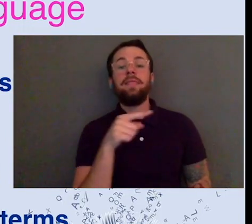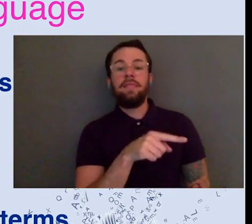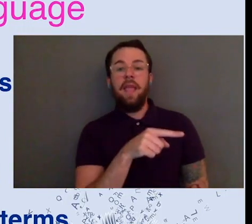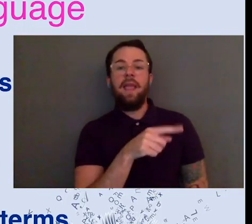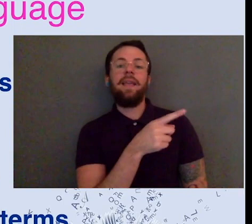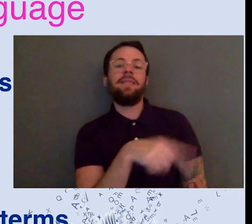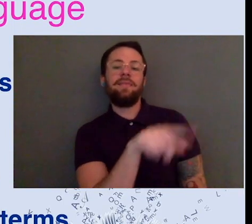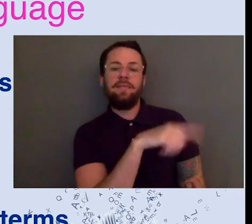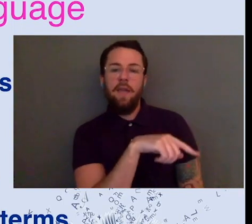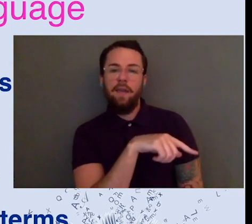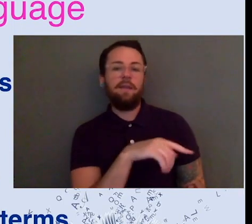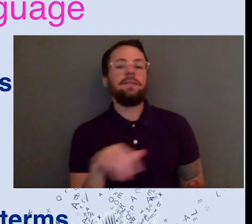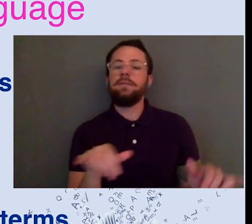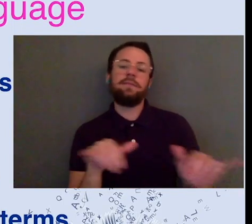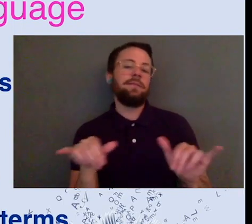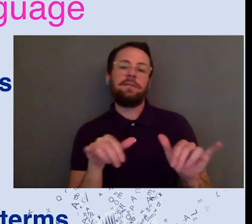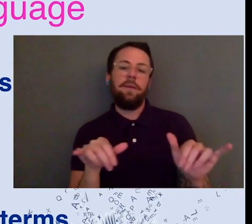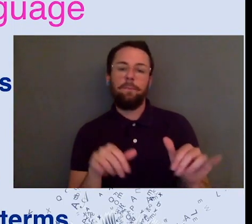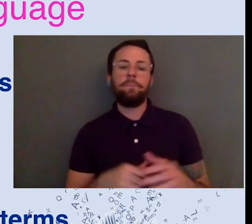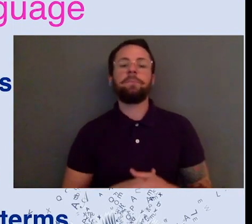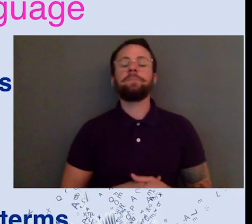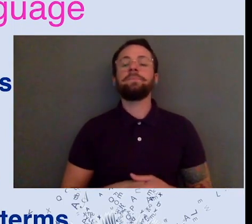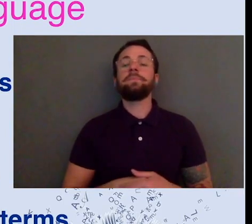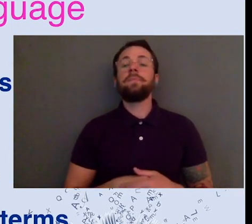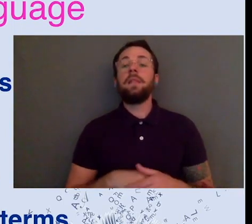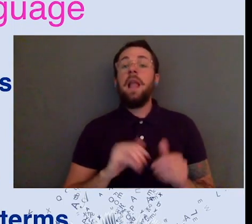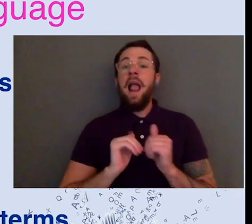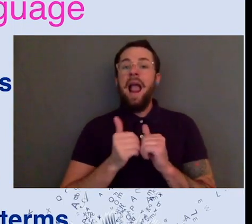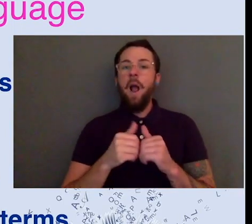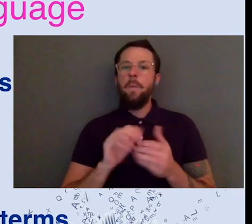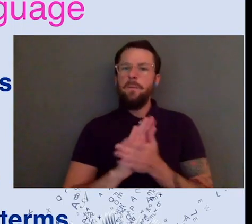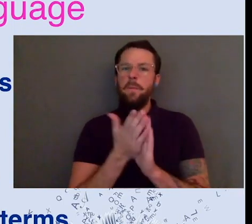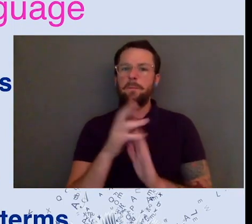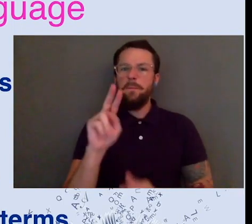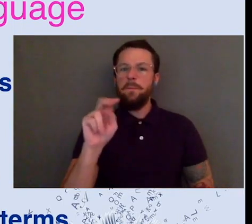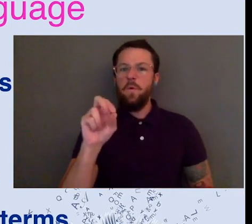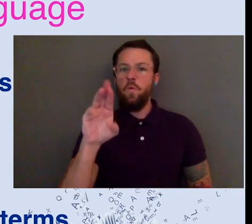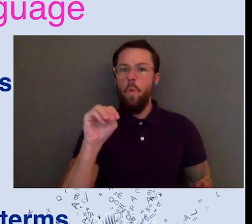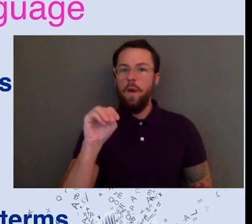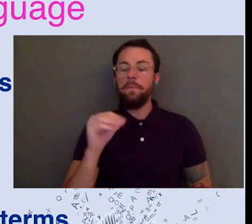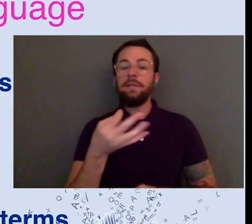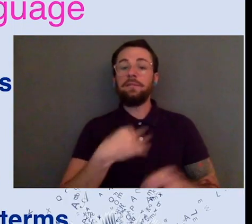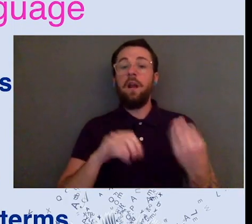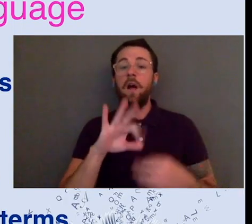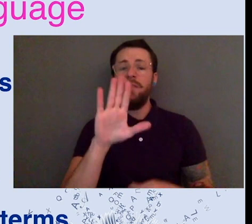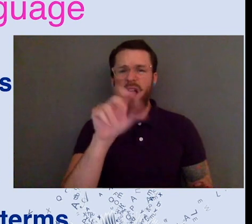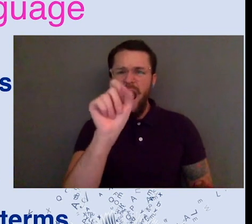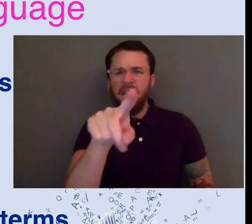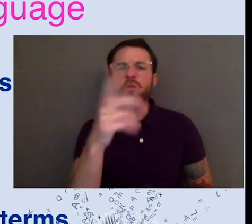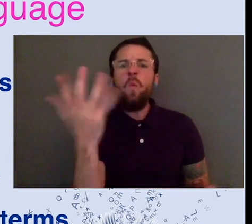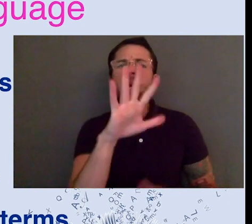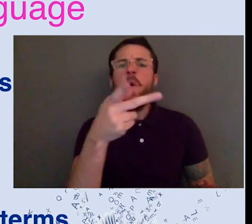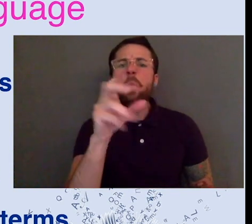but in English, we have the word you that means the singular and the plural.